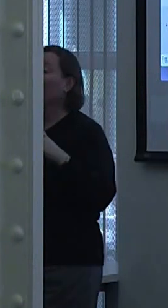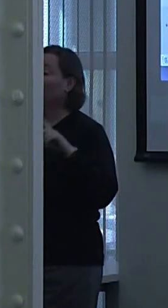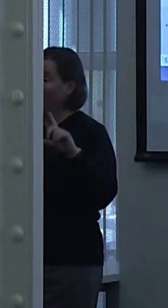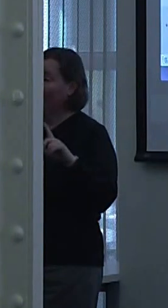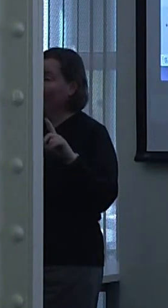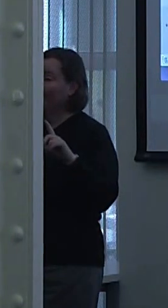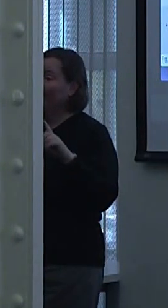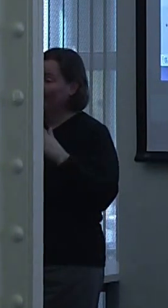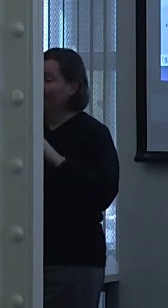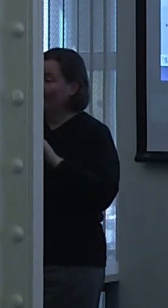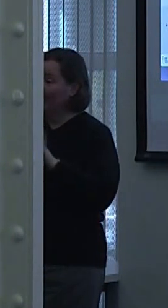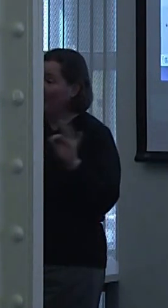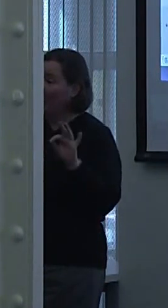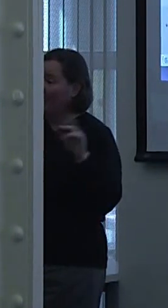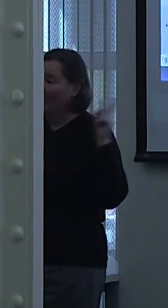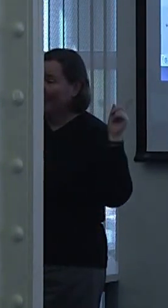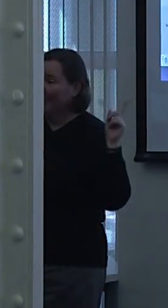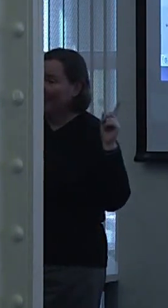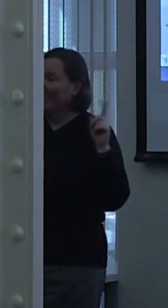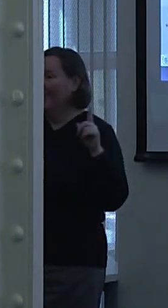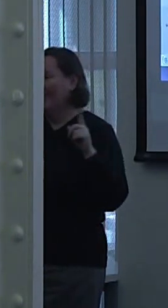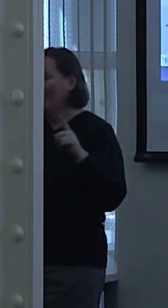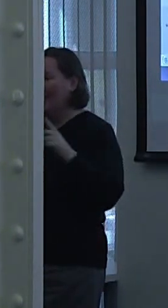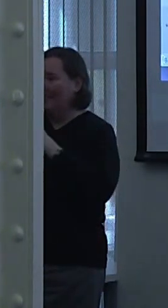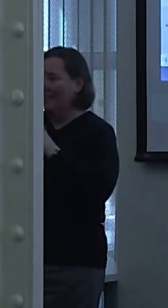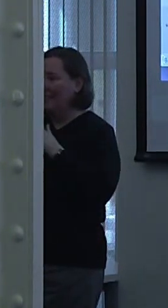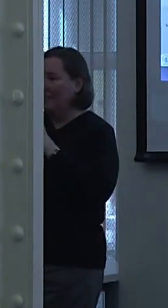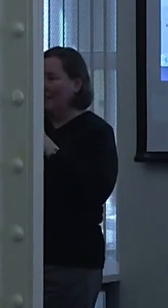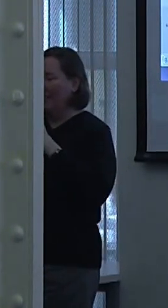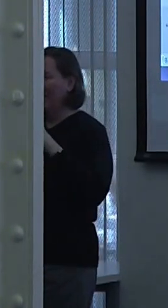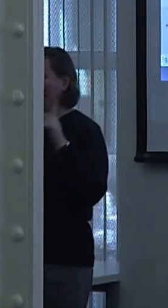which is the Mexican-American Chicano student organization